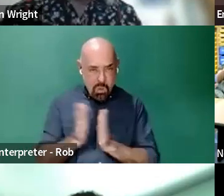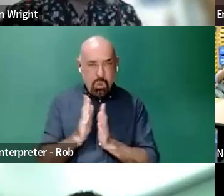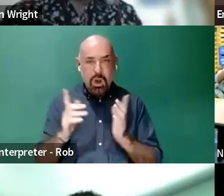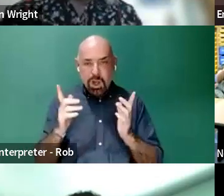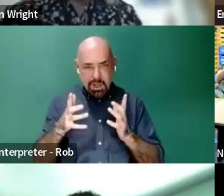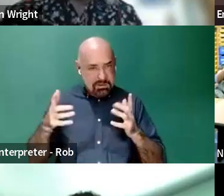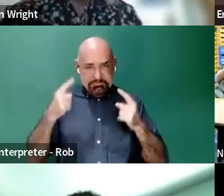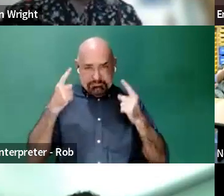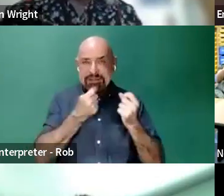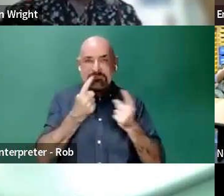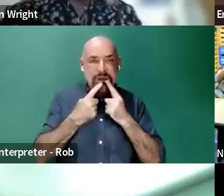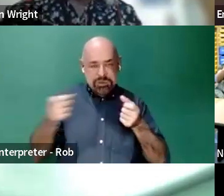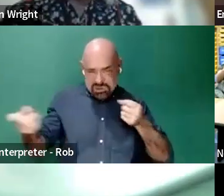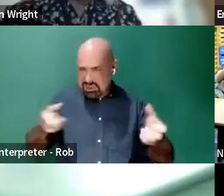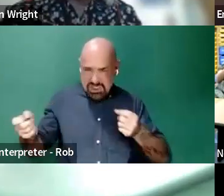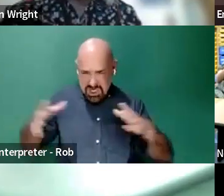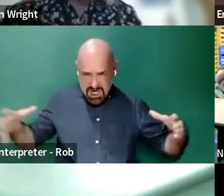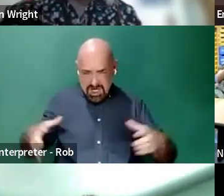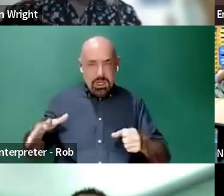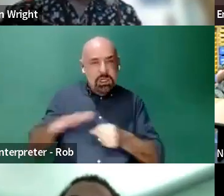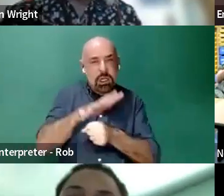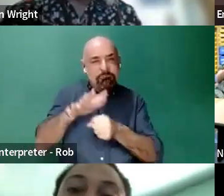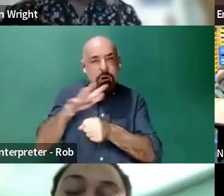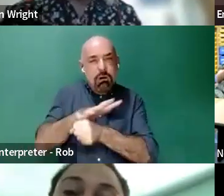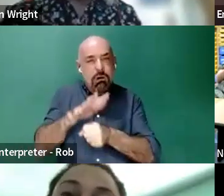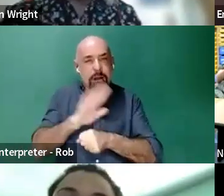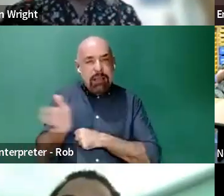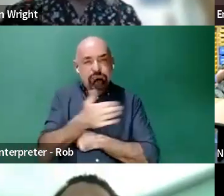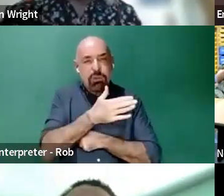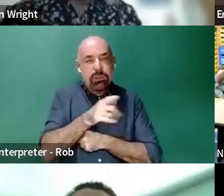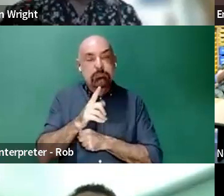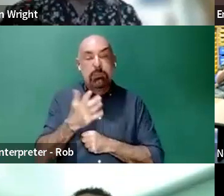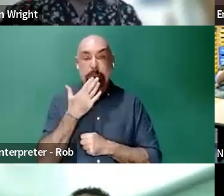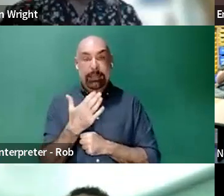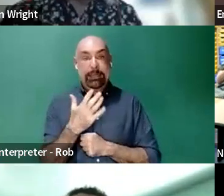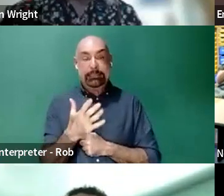in order to make sure we're covering everything that we might come across. So please have a look at the section